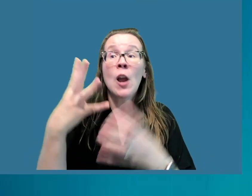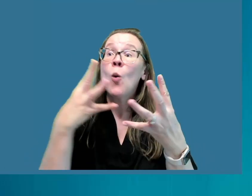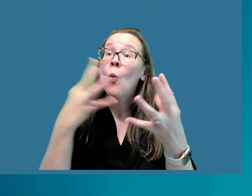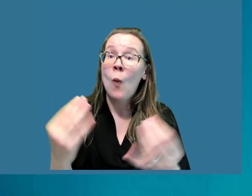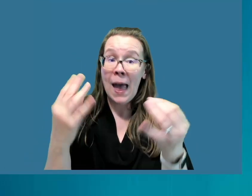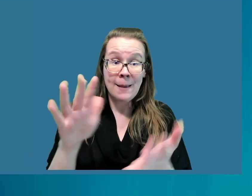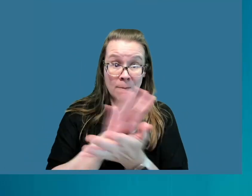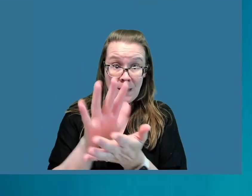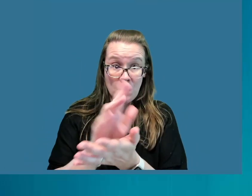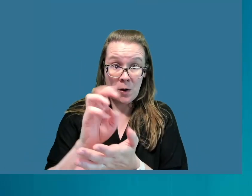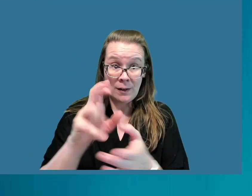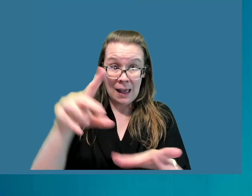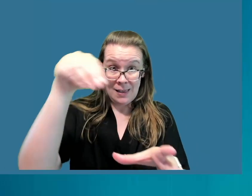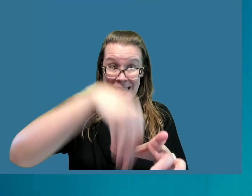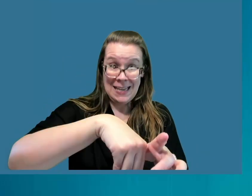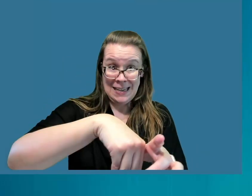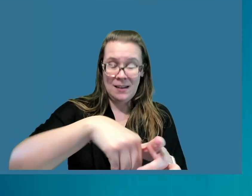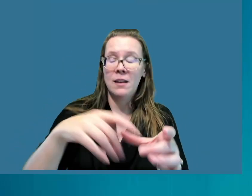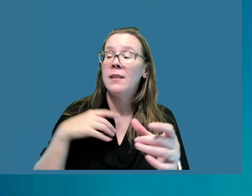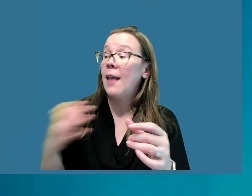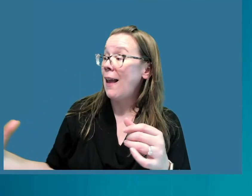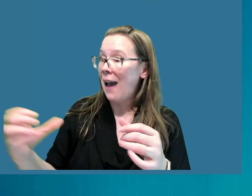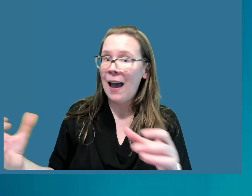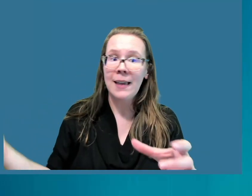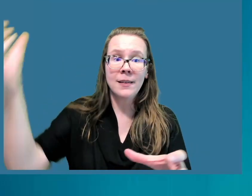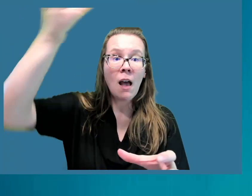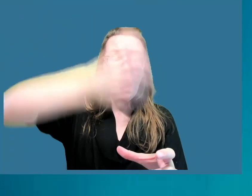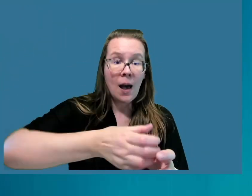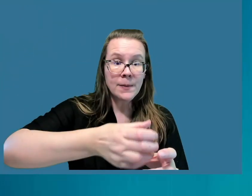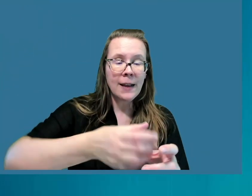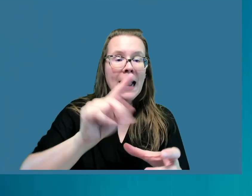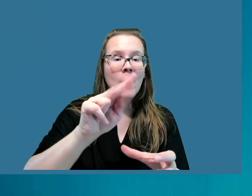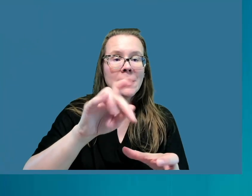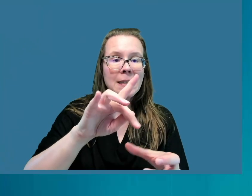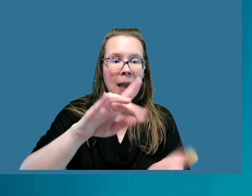um, when you change colors. Or you can get like a takeout--one of the circular plastic